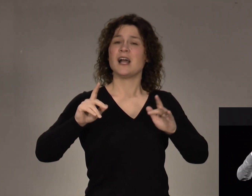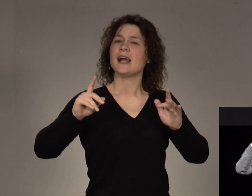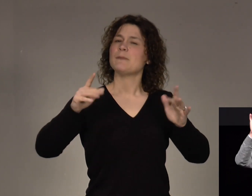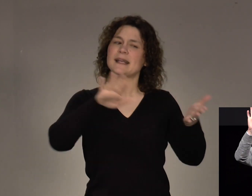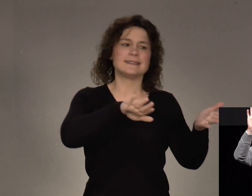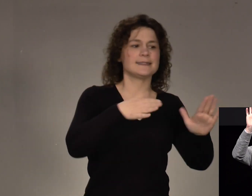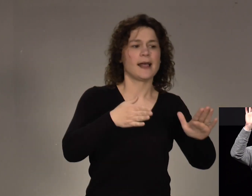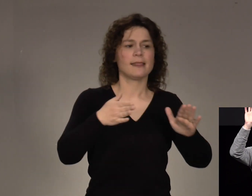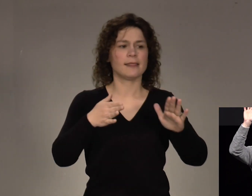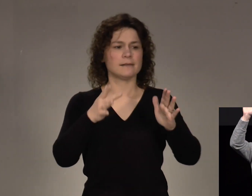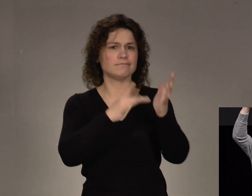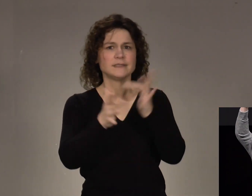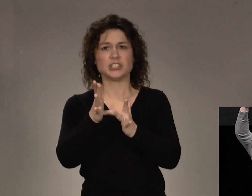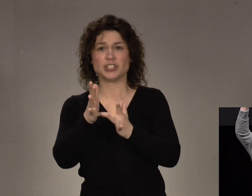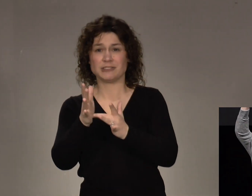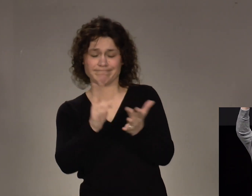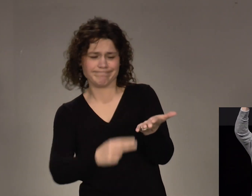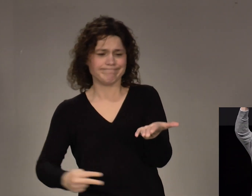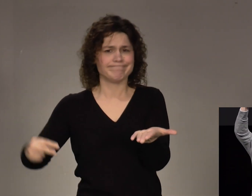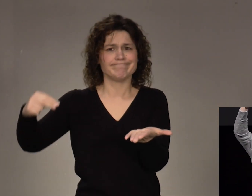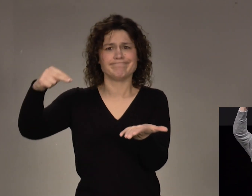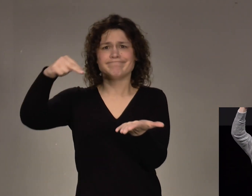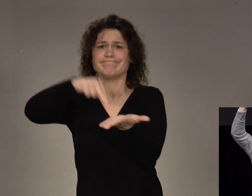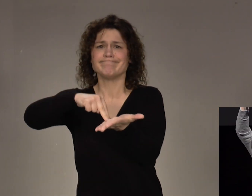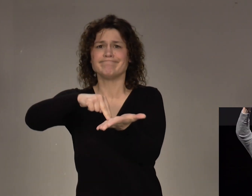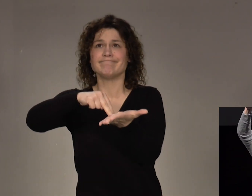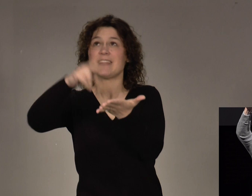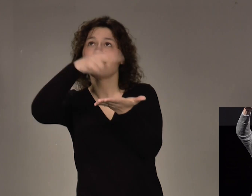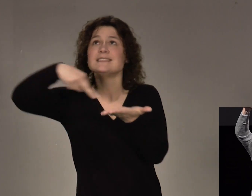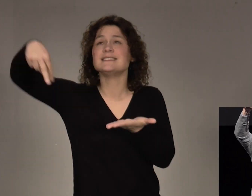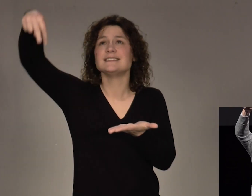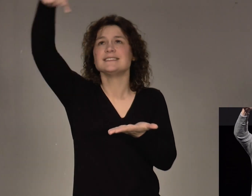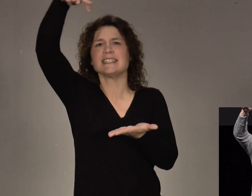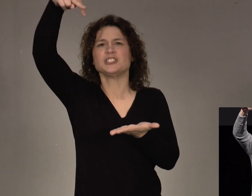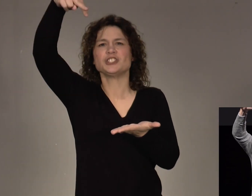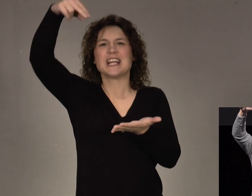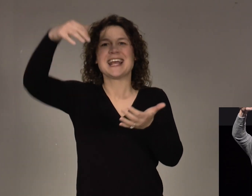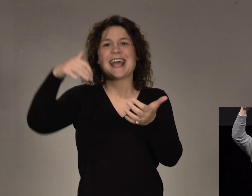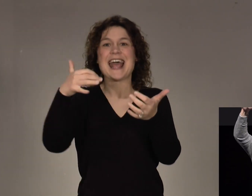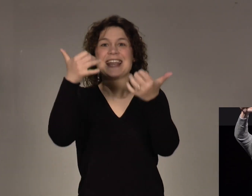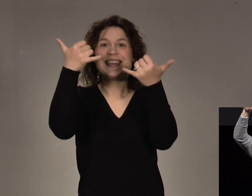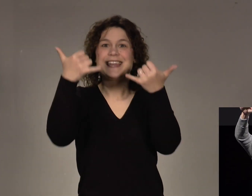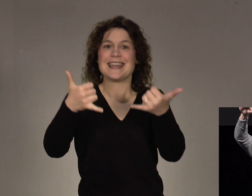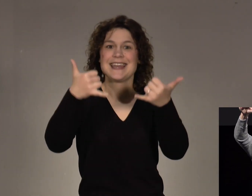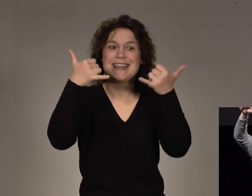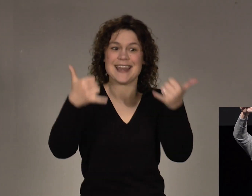resurrection and ascension on high and now He is seated at the right-hand of